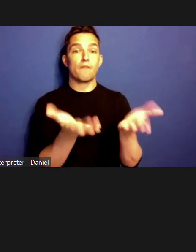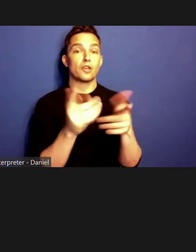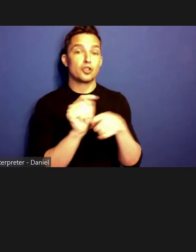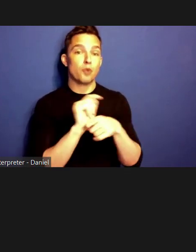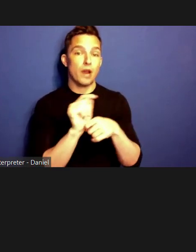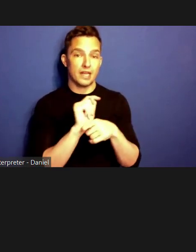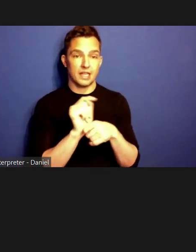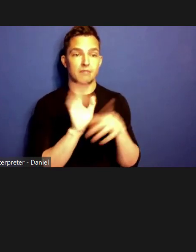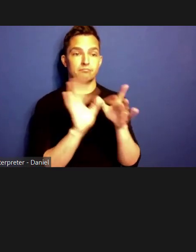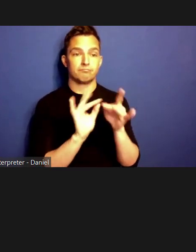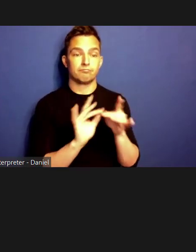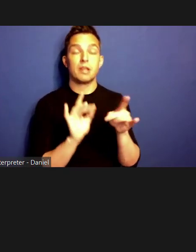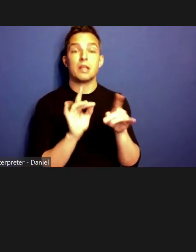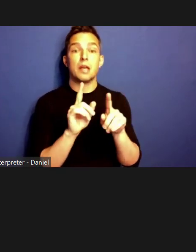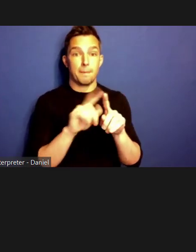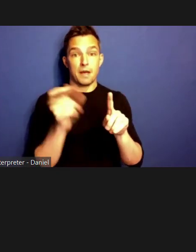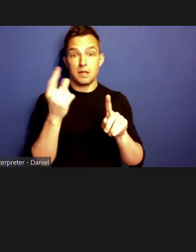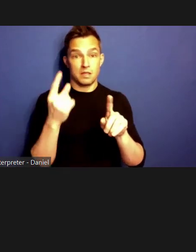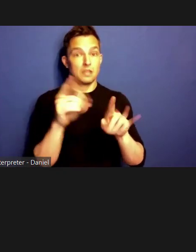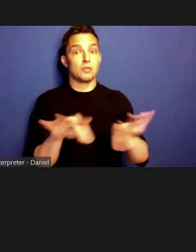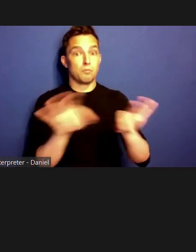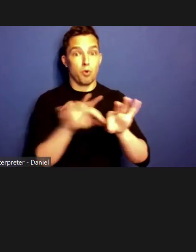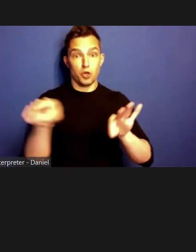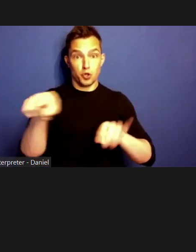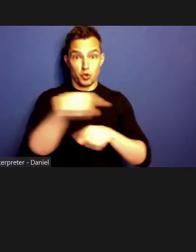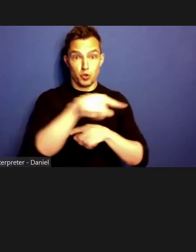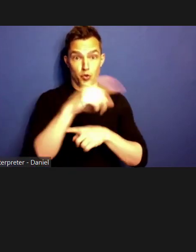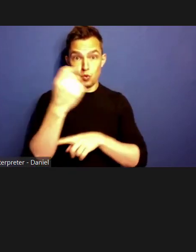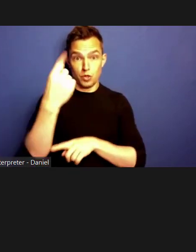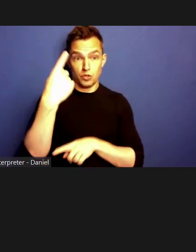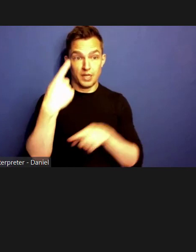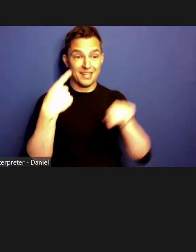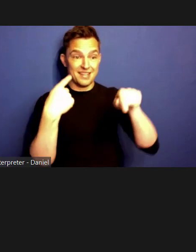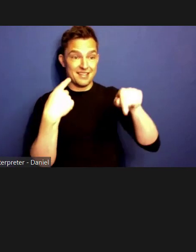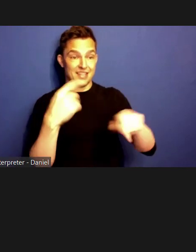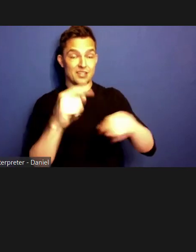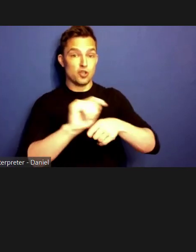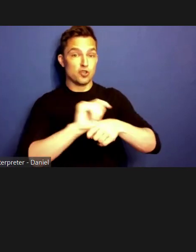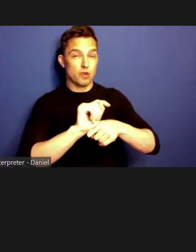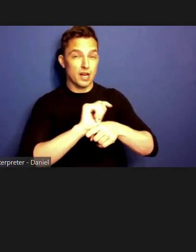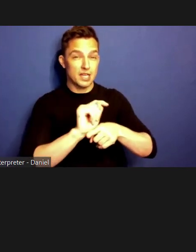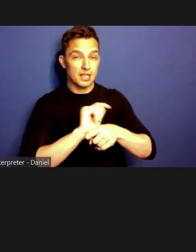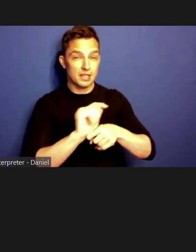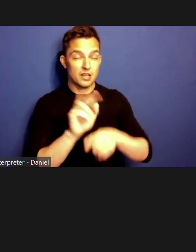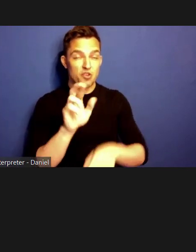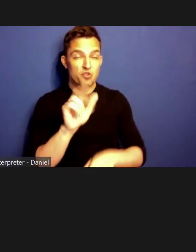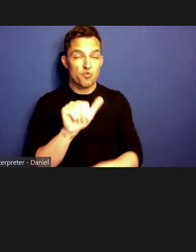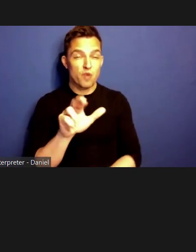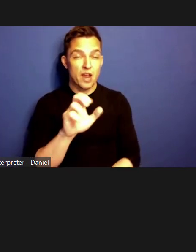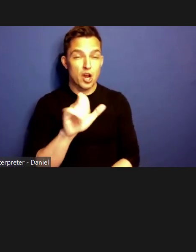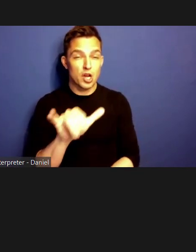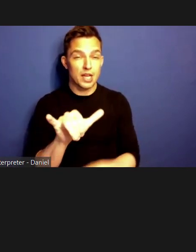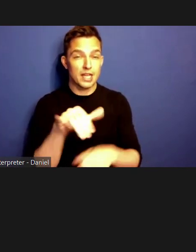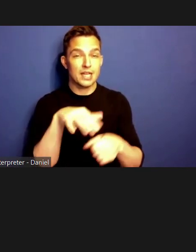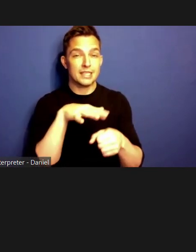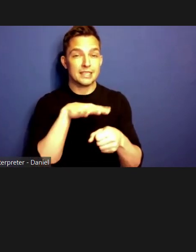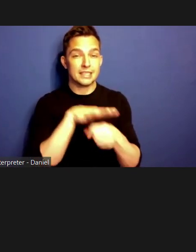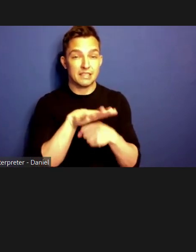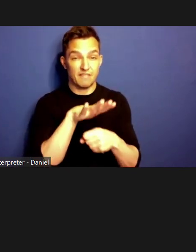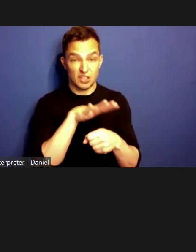important that you understand this training is rarely sufficient to meet all of your training needs.